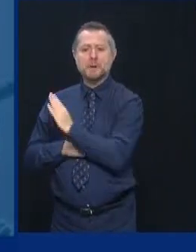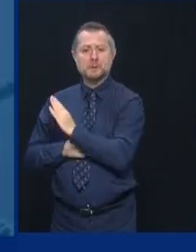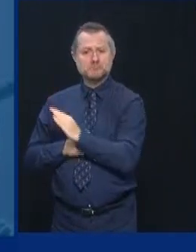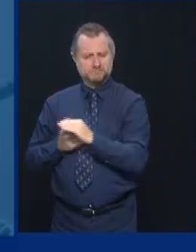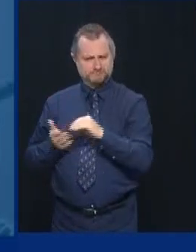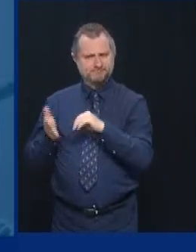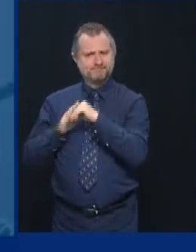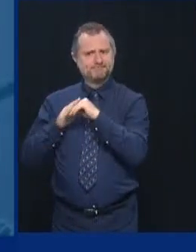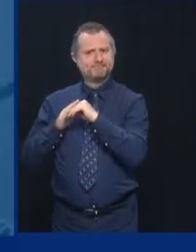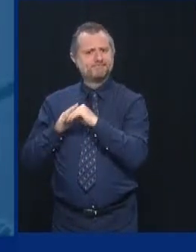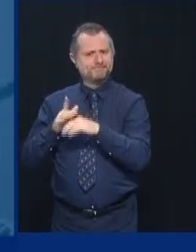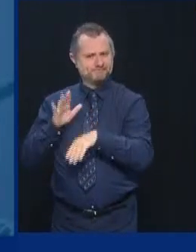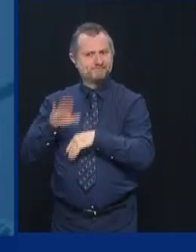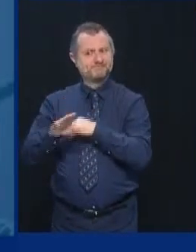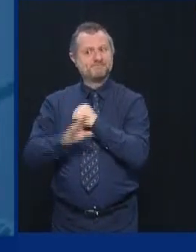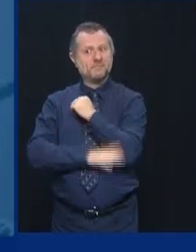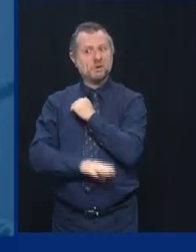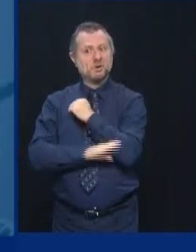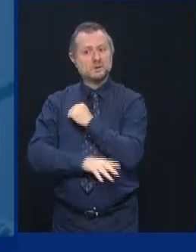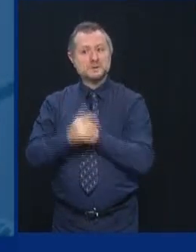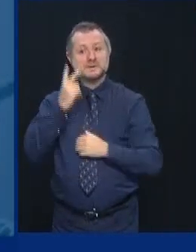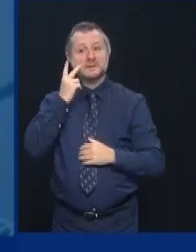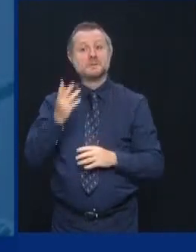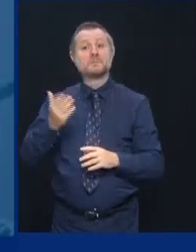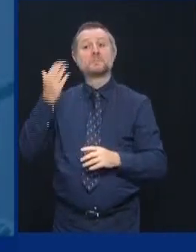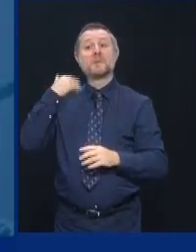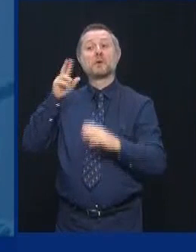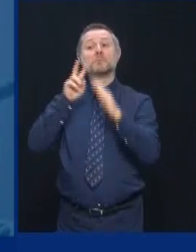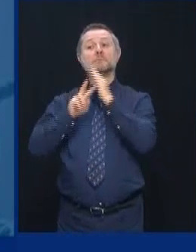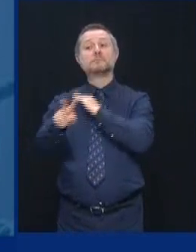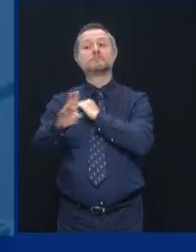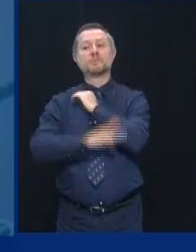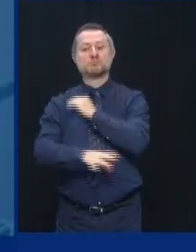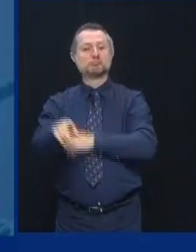YOU LOOK ACROSS THE NATION. STATES ARE ALL GOING UP.